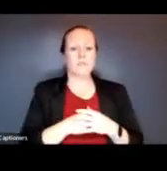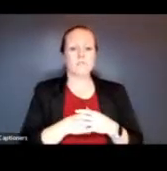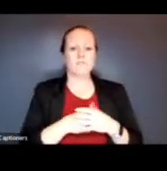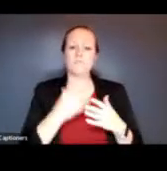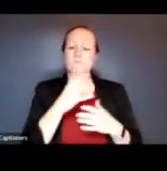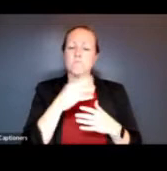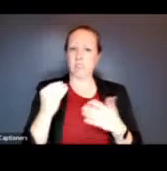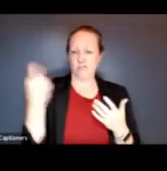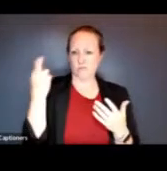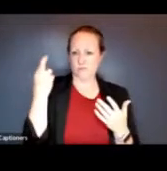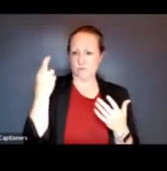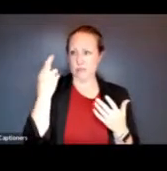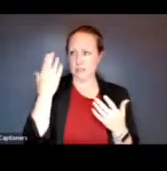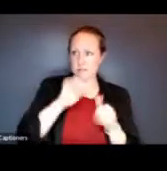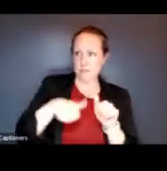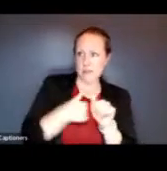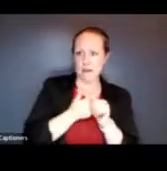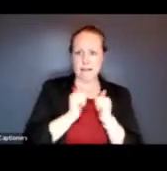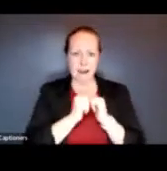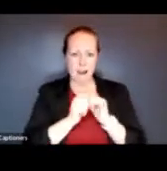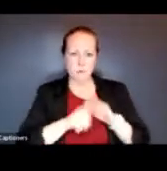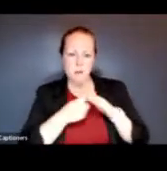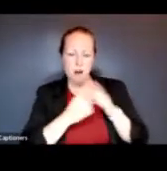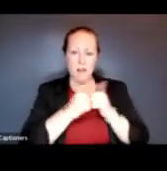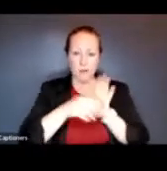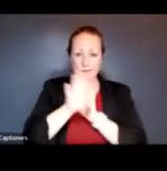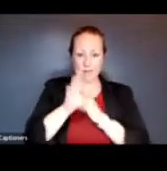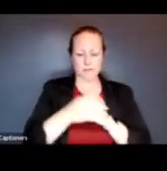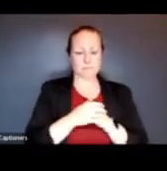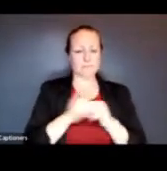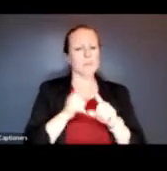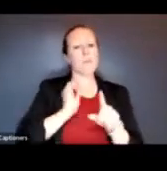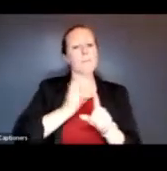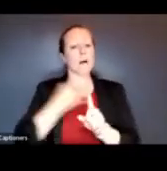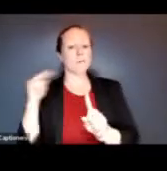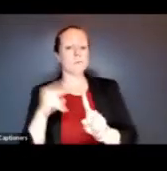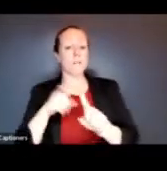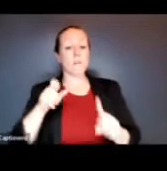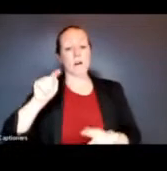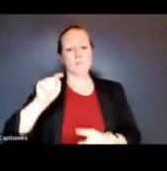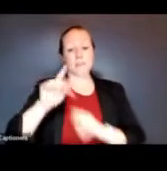behind developing it. From our perspective with the Technical Assistance Center, we see that